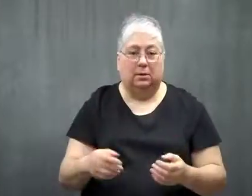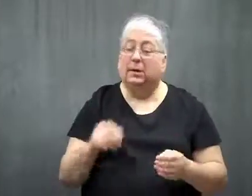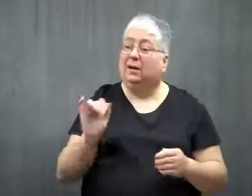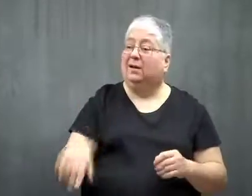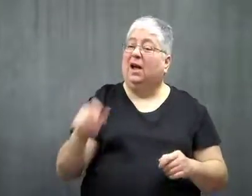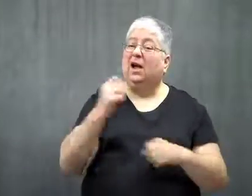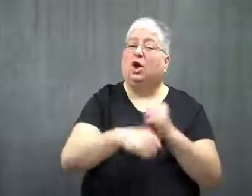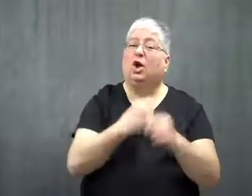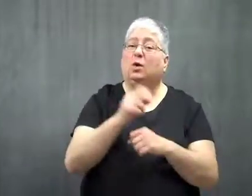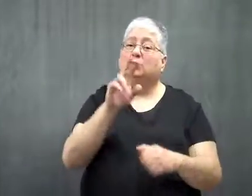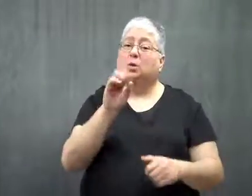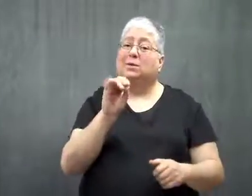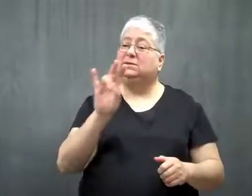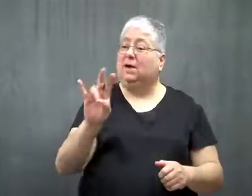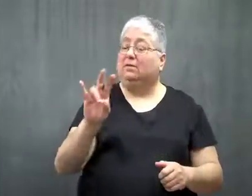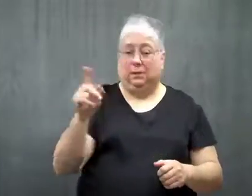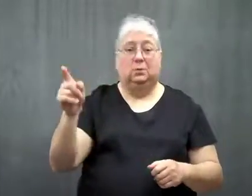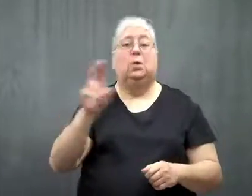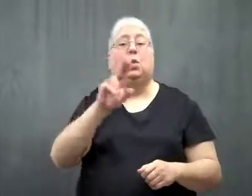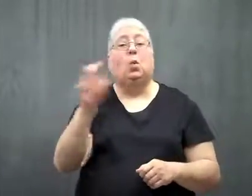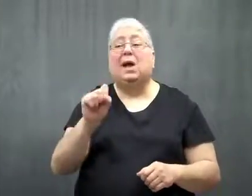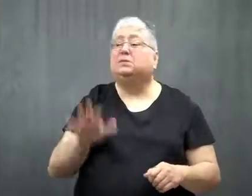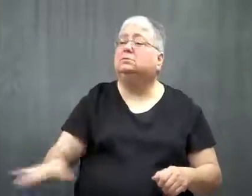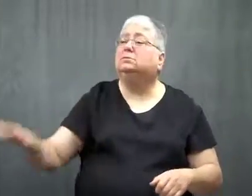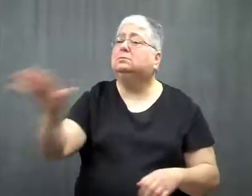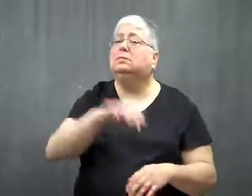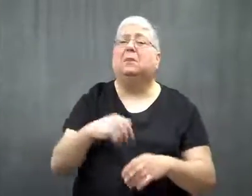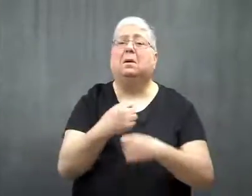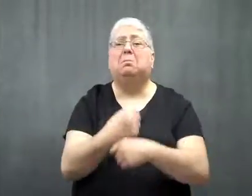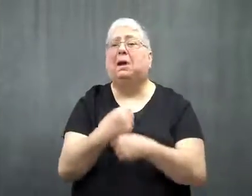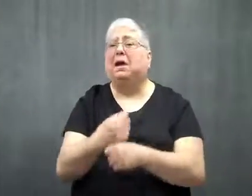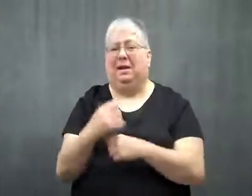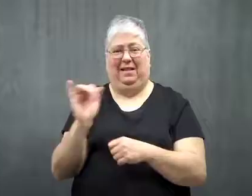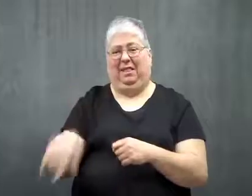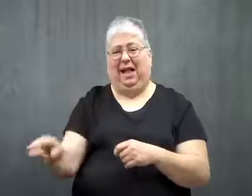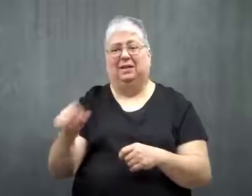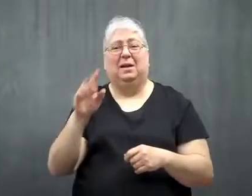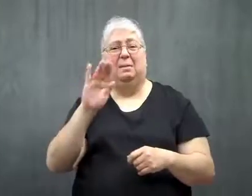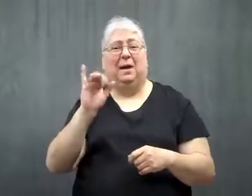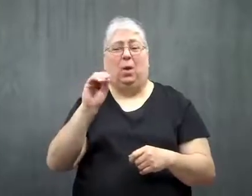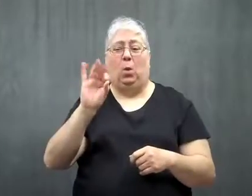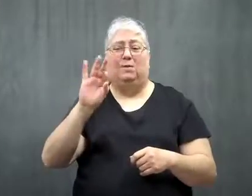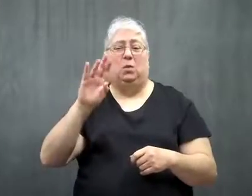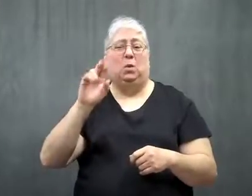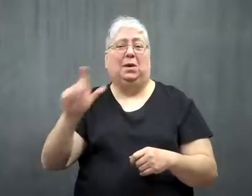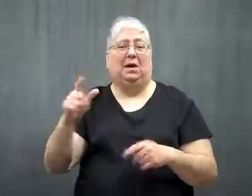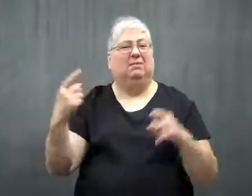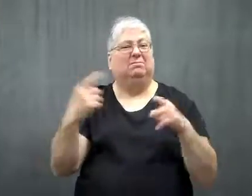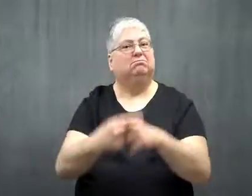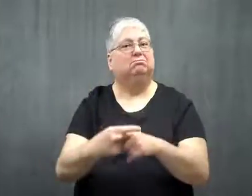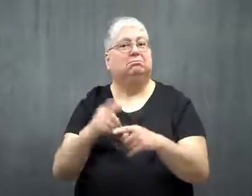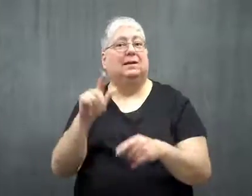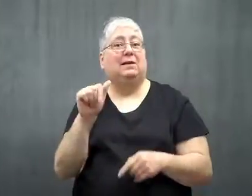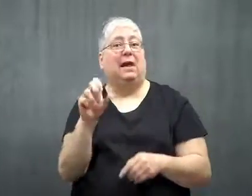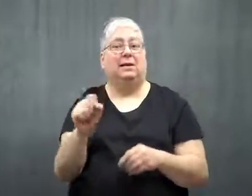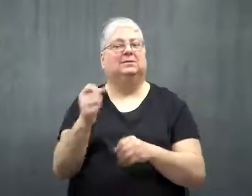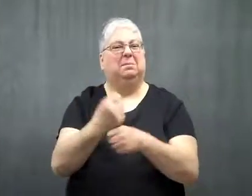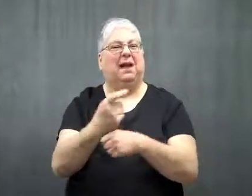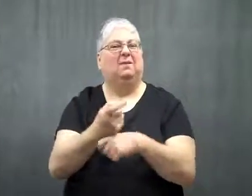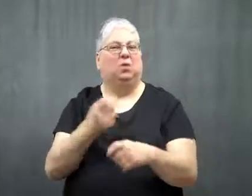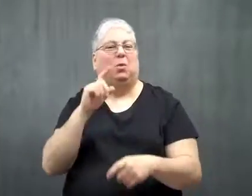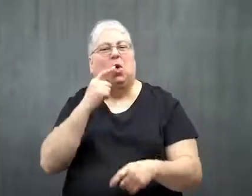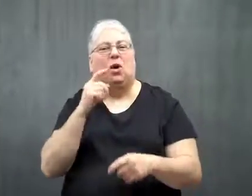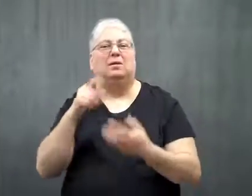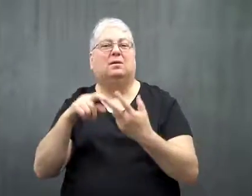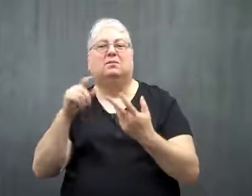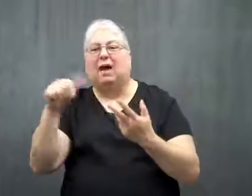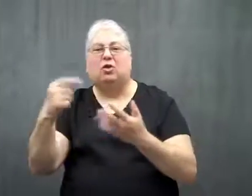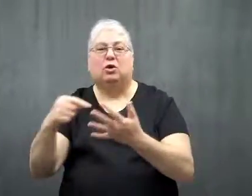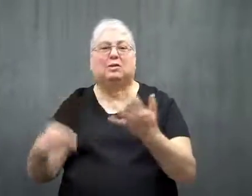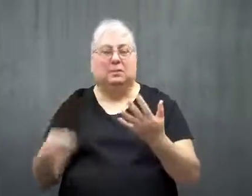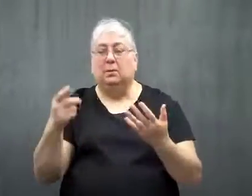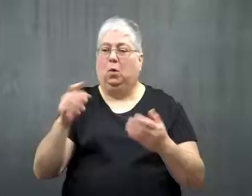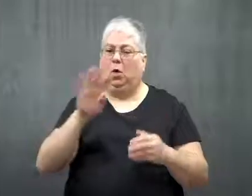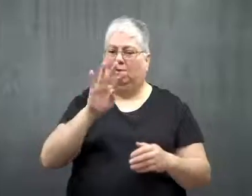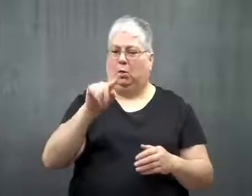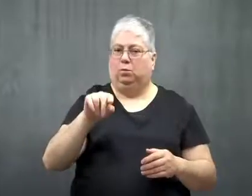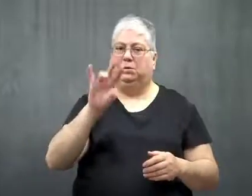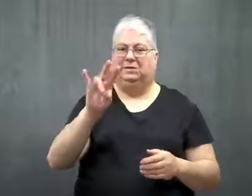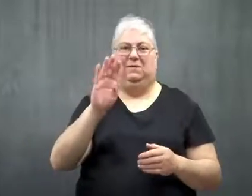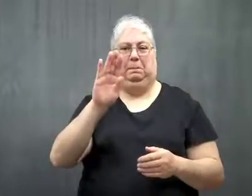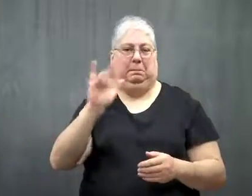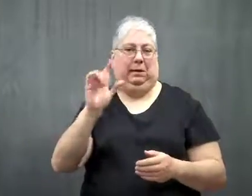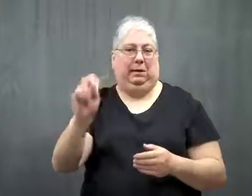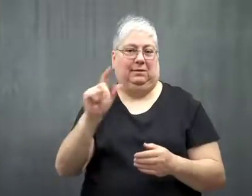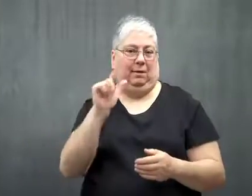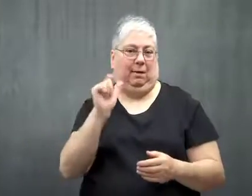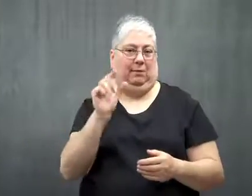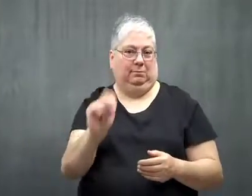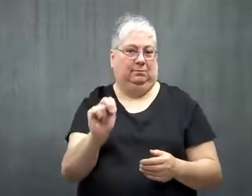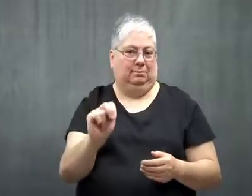In 2007, the U.S. produced 4.7 billion gallons of the E85 mixture.